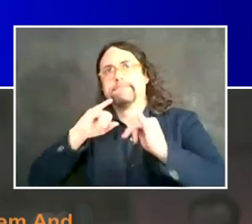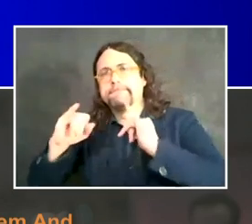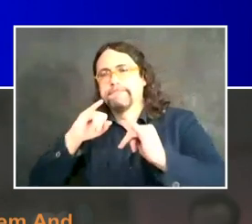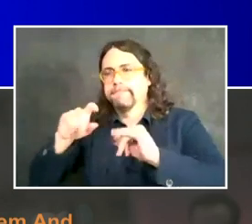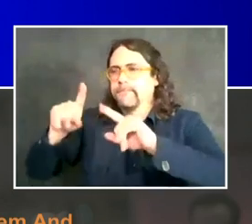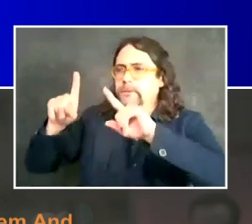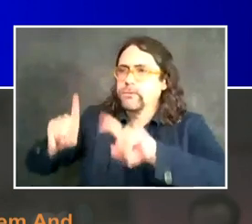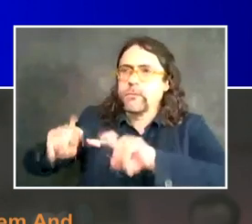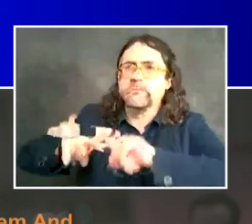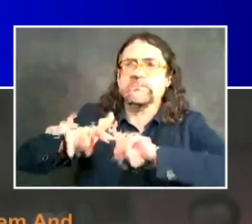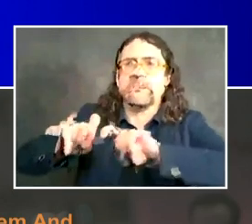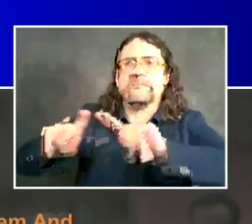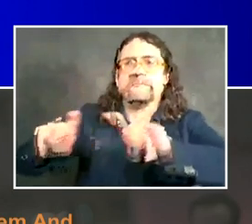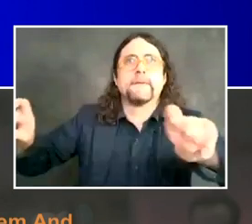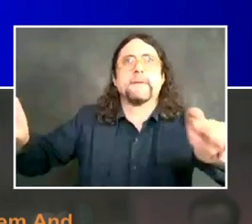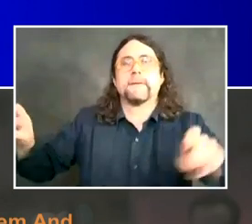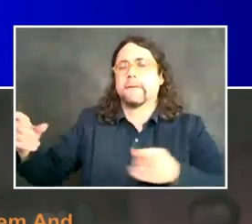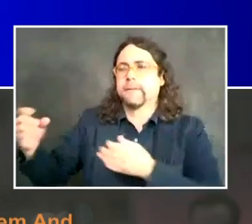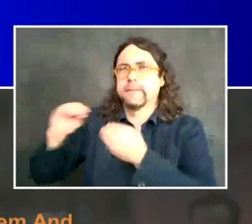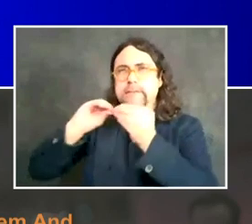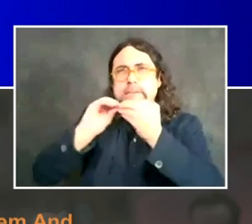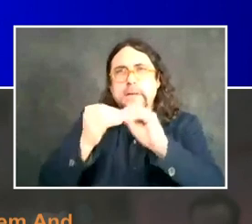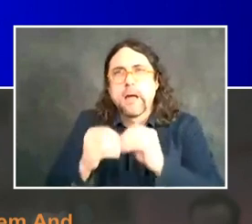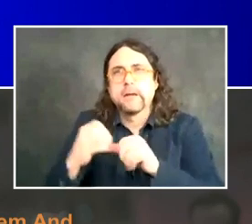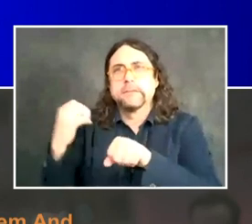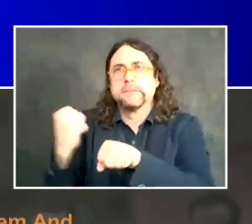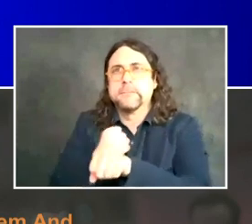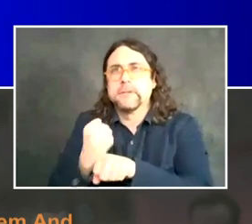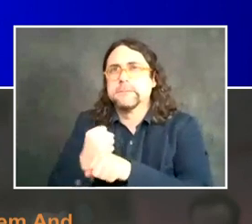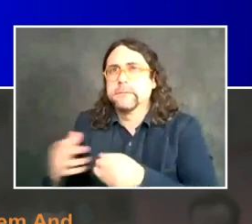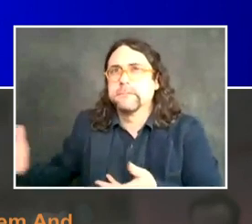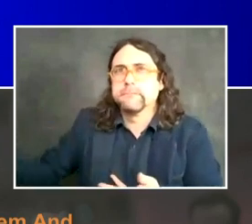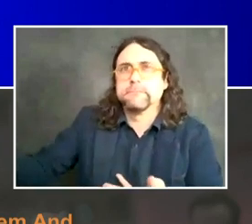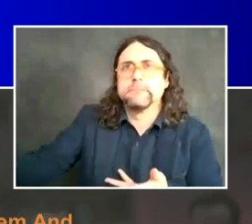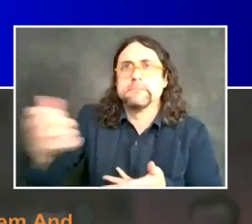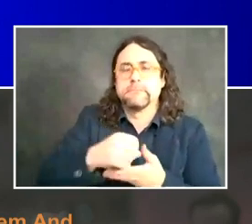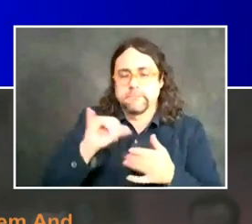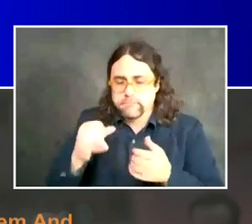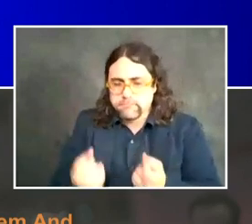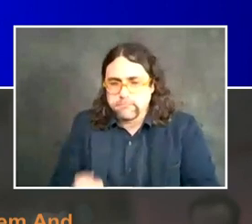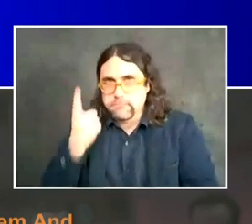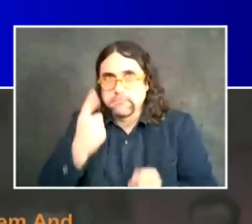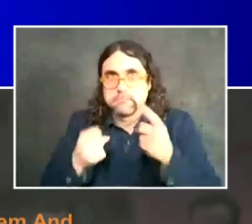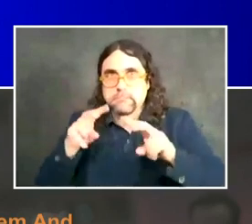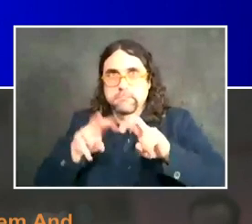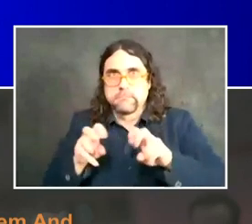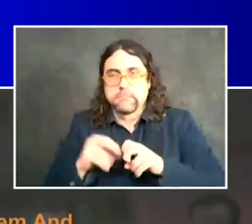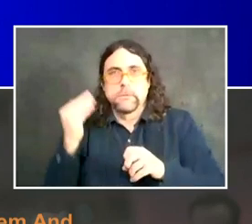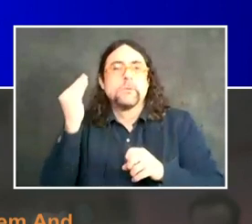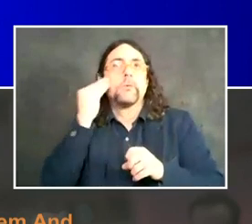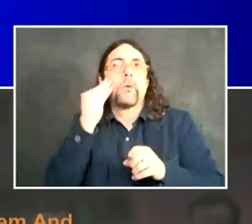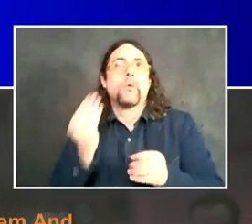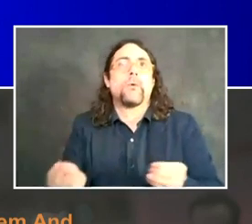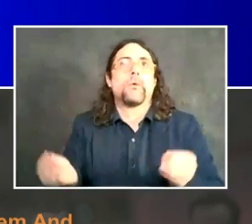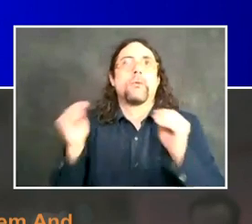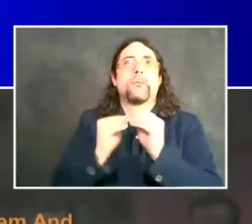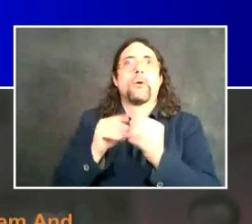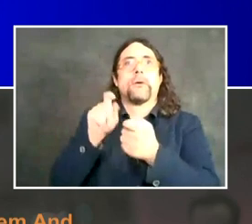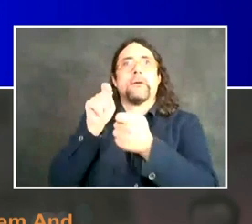WELLNESS STRATEGIES FOR COMBAT STRESS MANAGEMENT. THIS WORK WITH THE DEPARTMENT OF DEFENSE IS A CRITICAL NEW